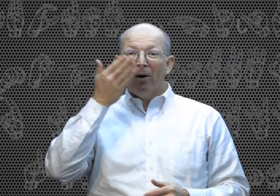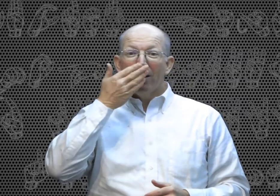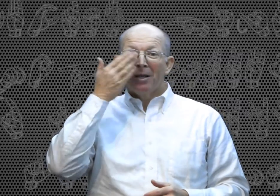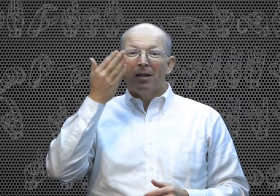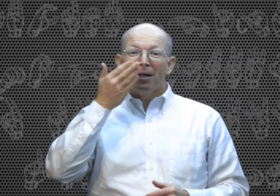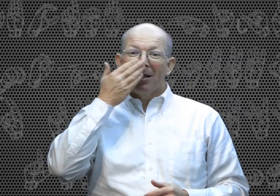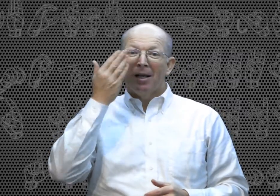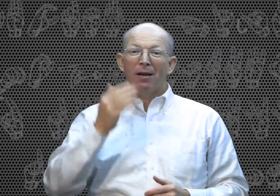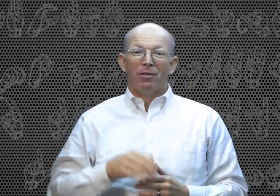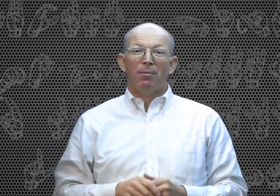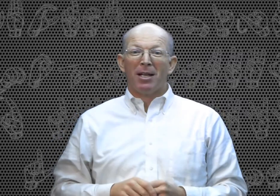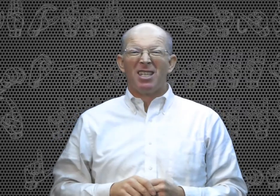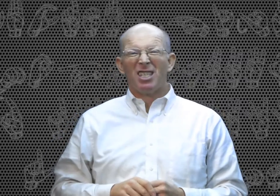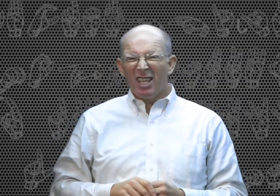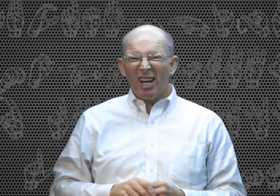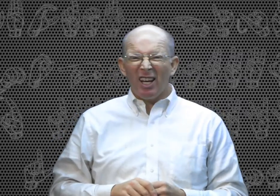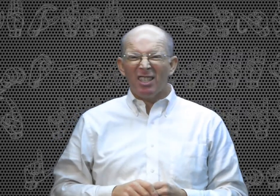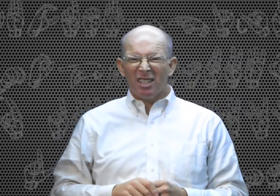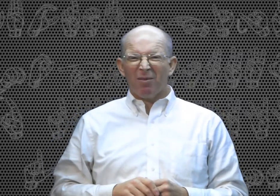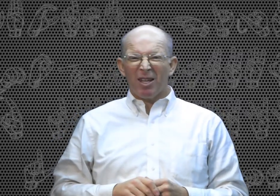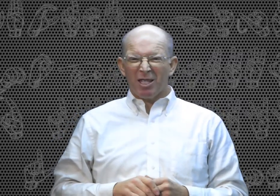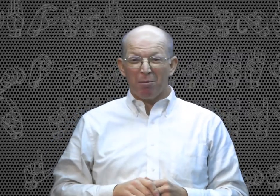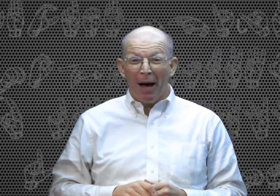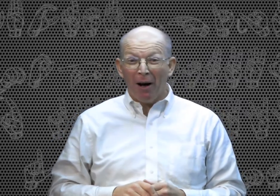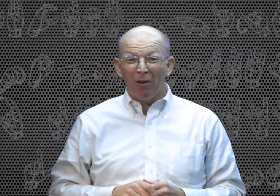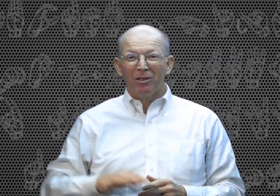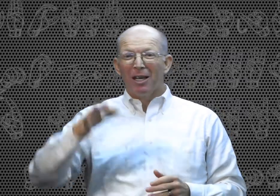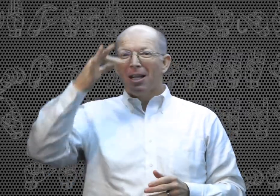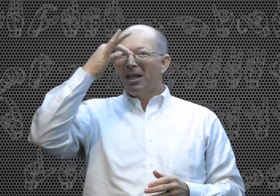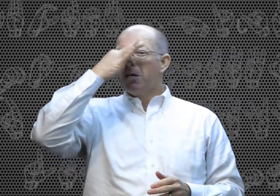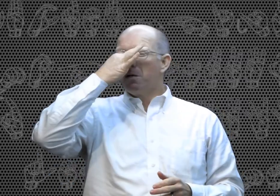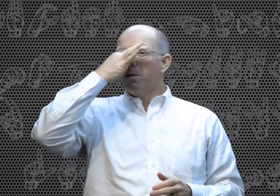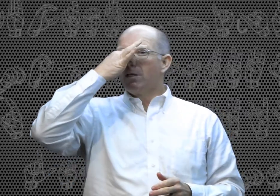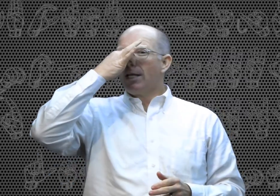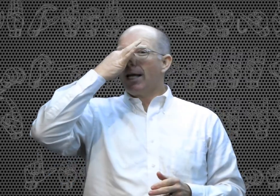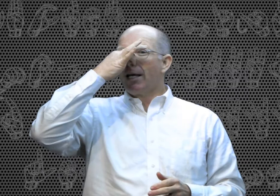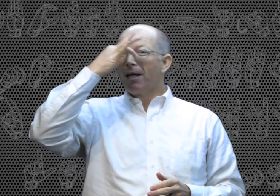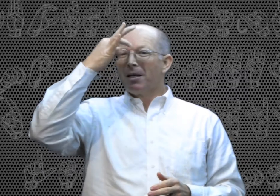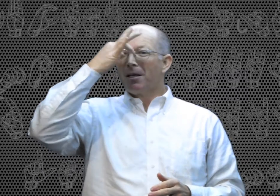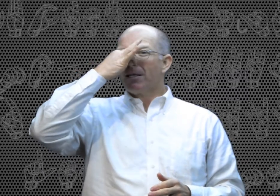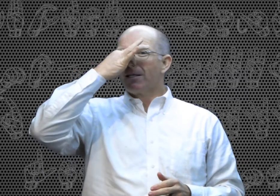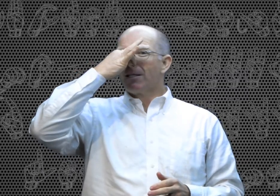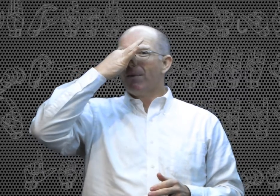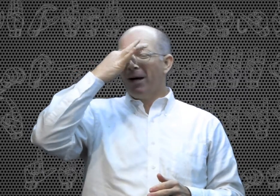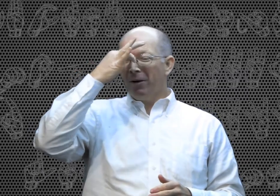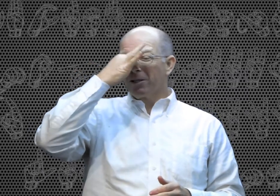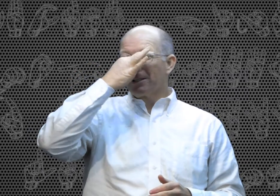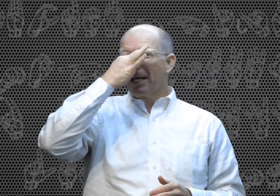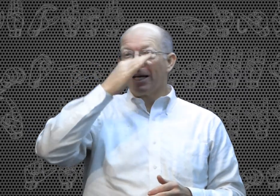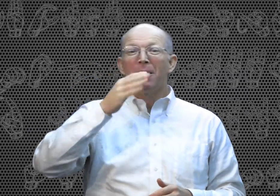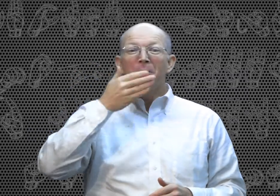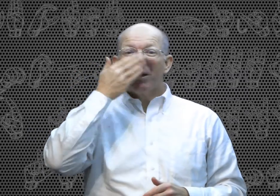SMELL If something STINKS, something SMELLS then you do STINK. SMELL or STINK